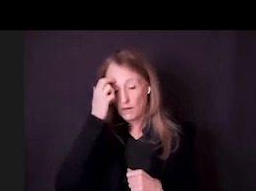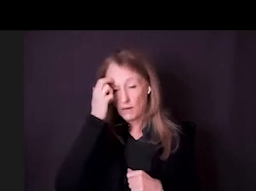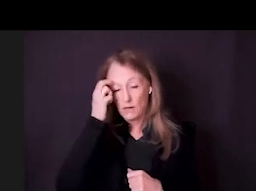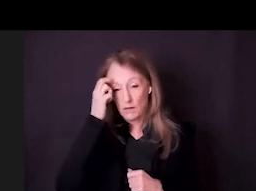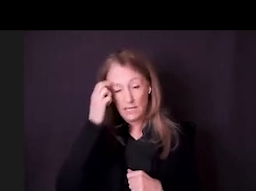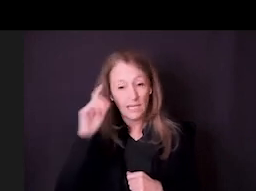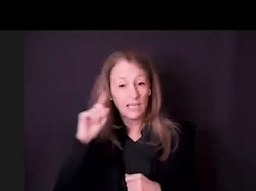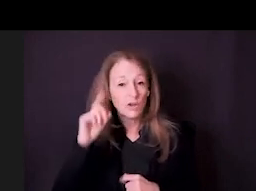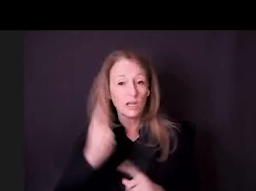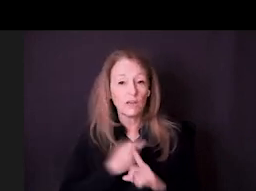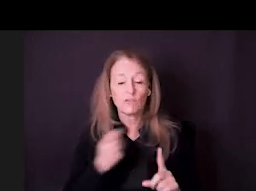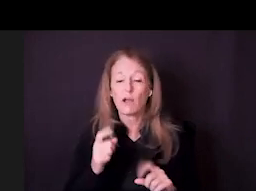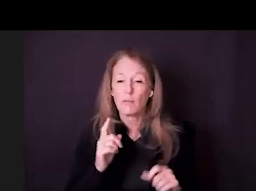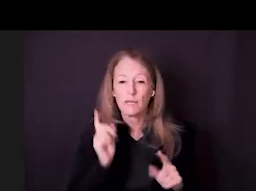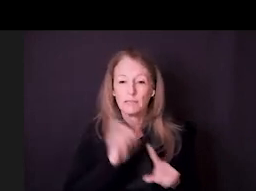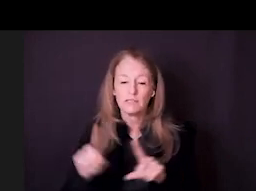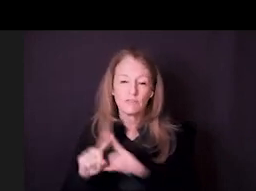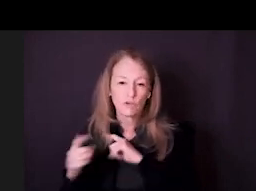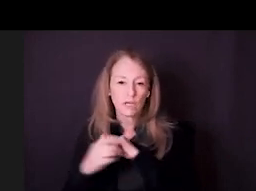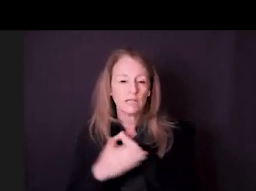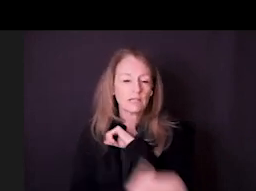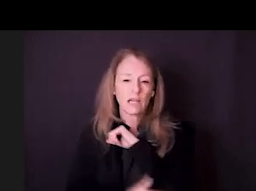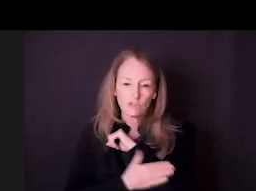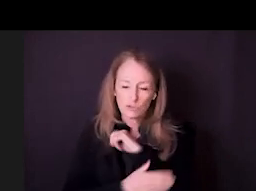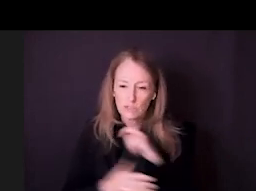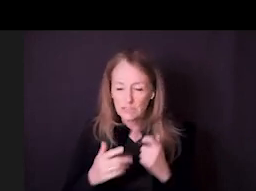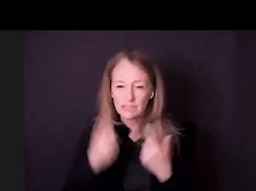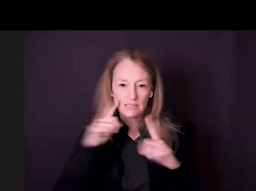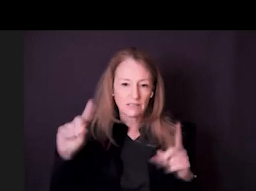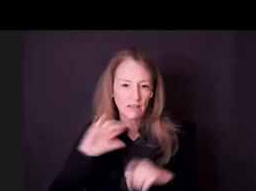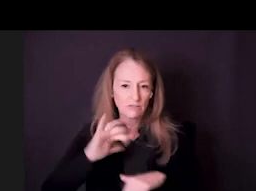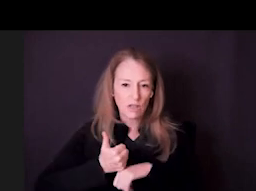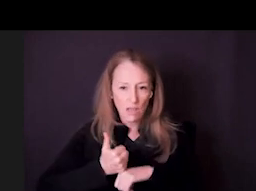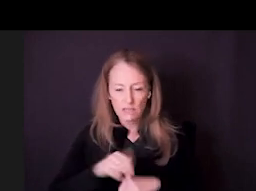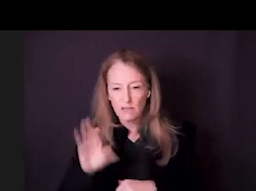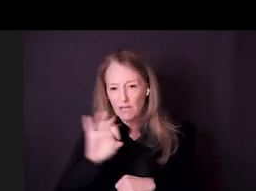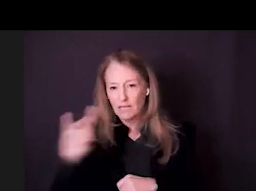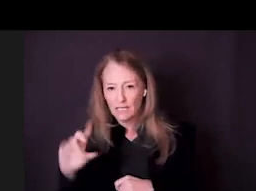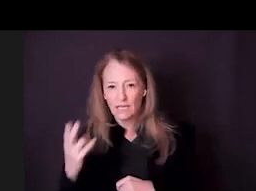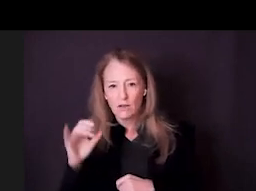CANADA'S SUCCESSFUL LAUNCH OF THE HOT LINE IS ALL ABOUT PROVIDING